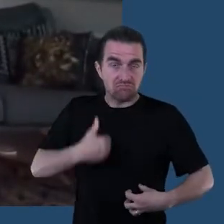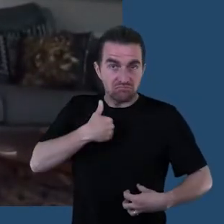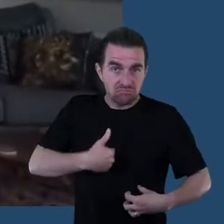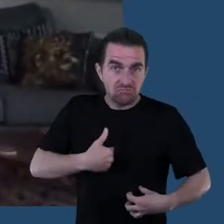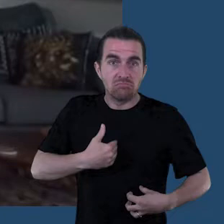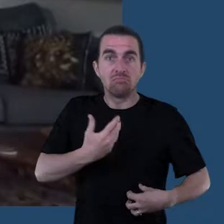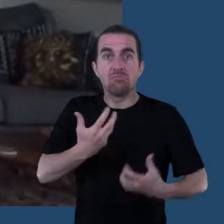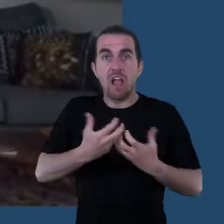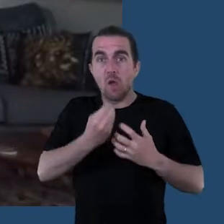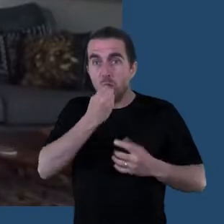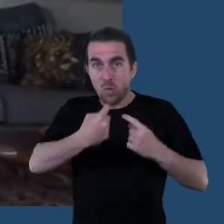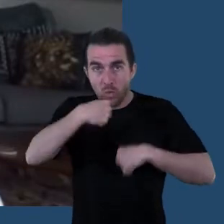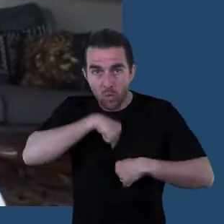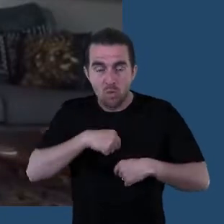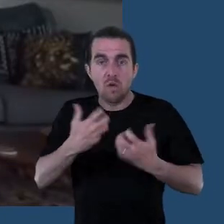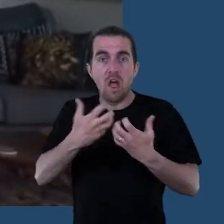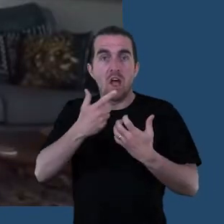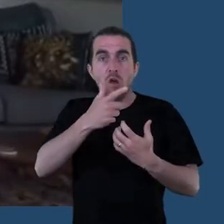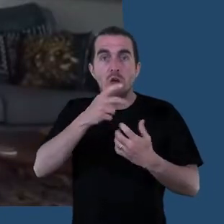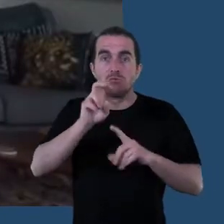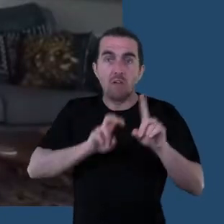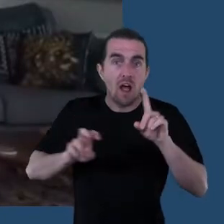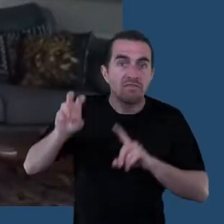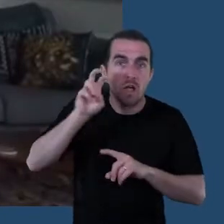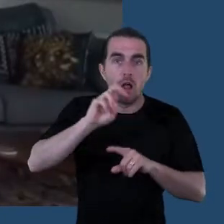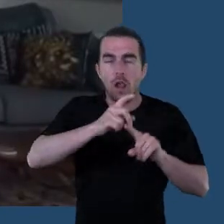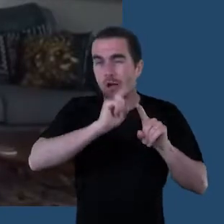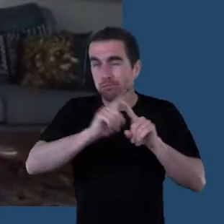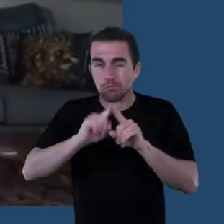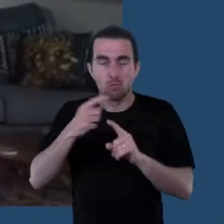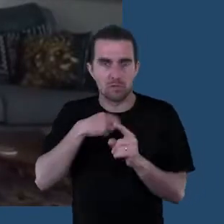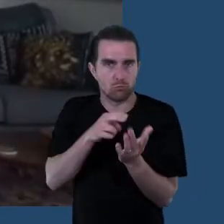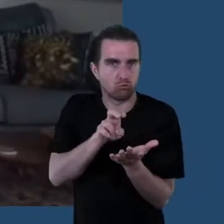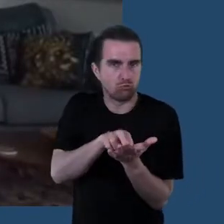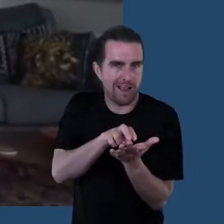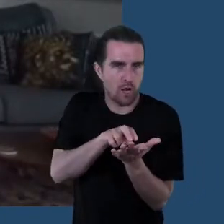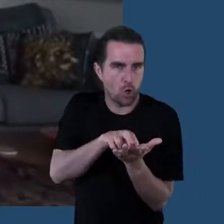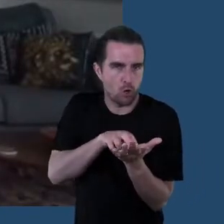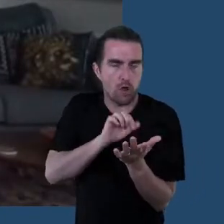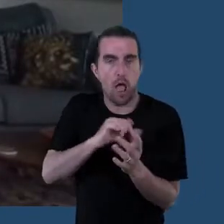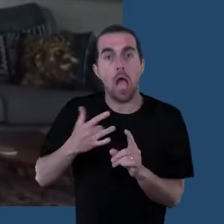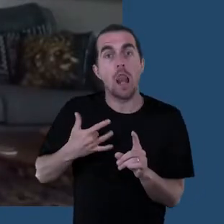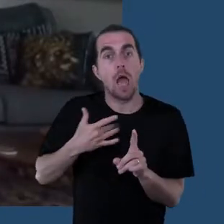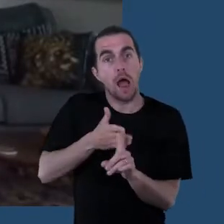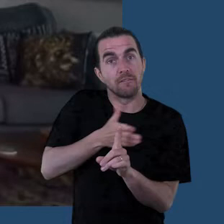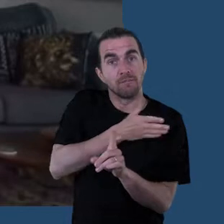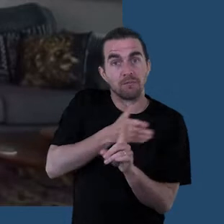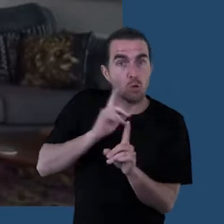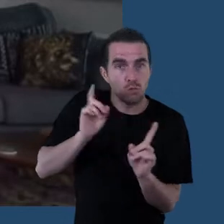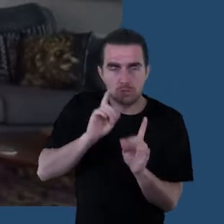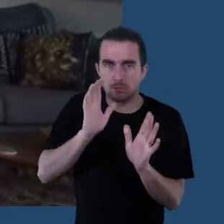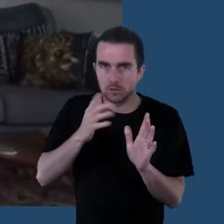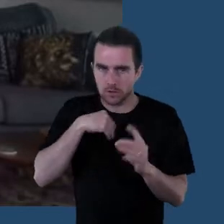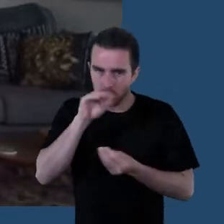as they feed, as they migrate, it's all recorded. It's like a life history and it's all there to be studied.